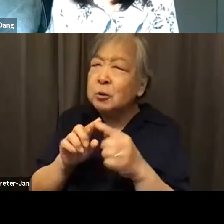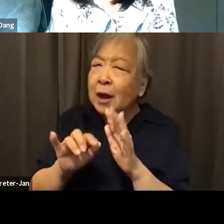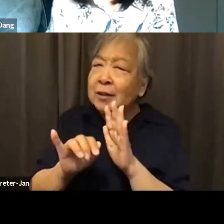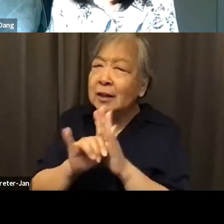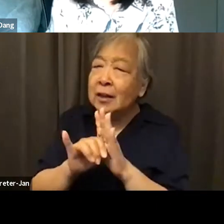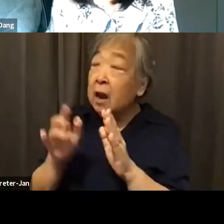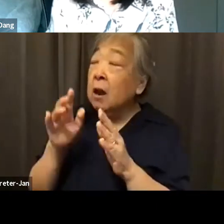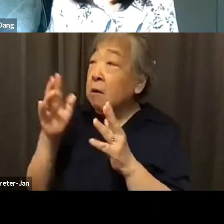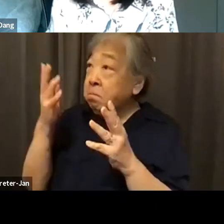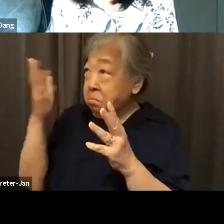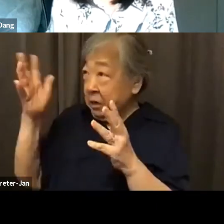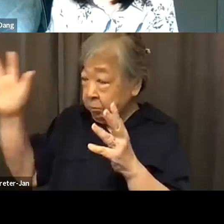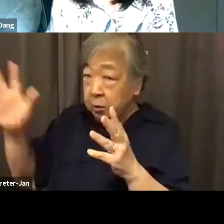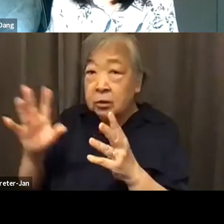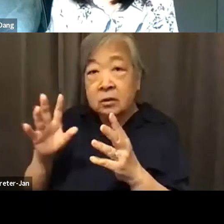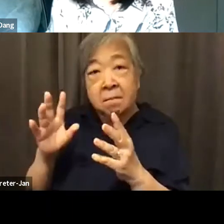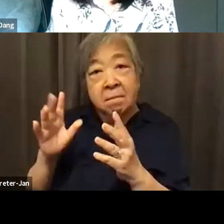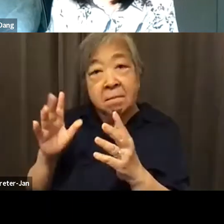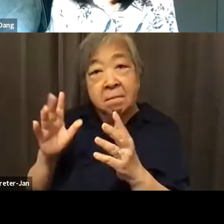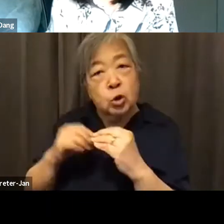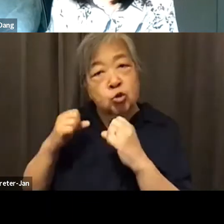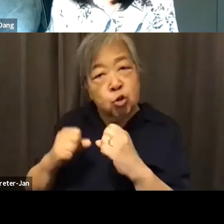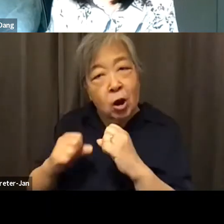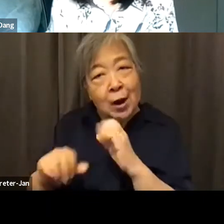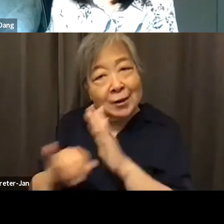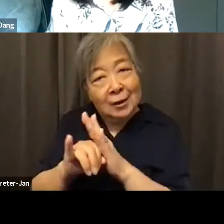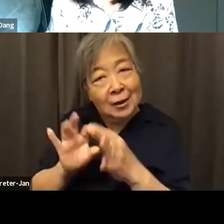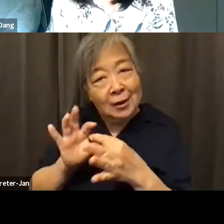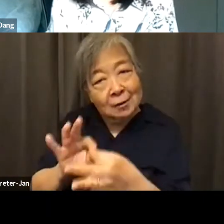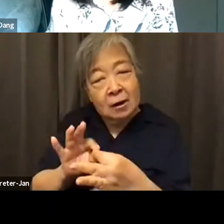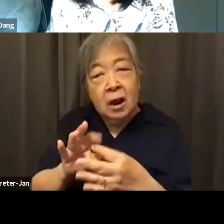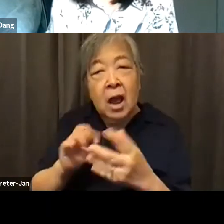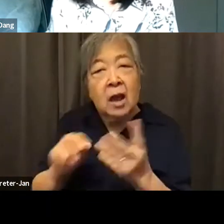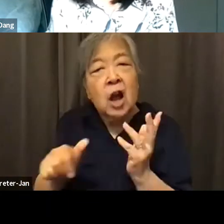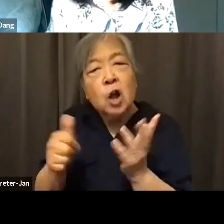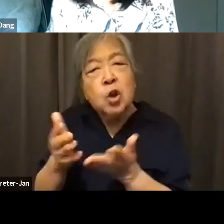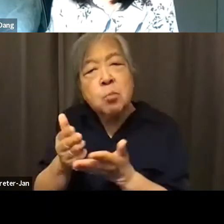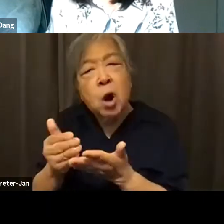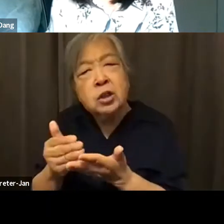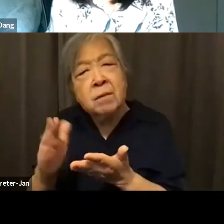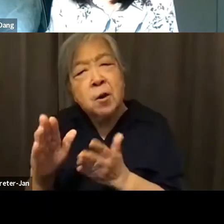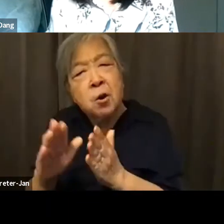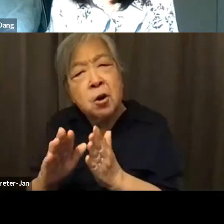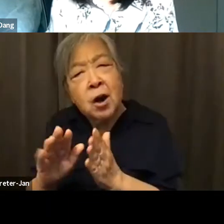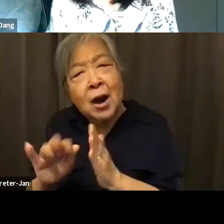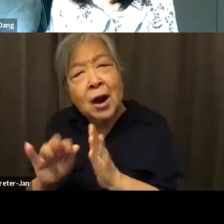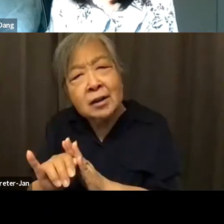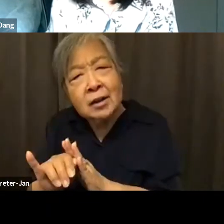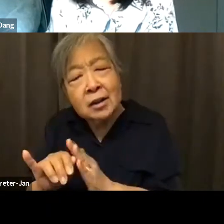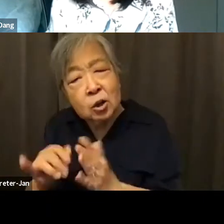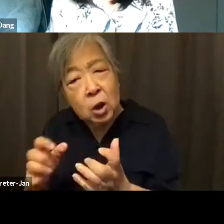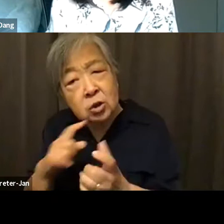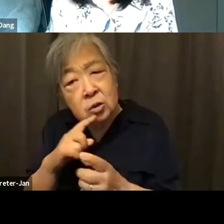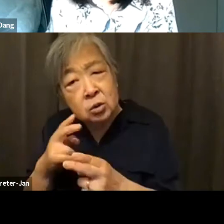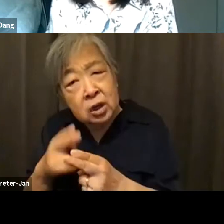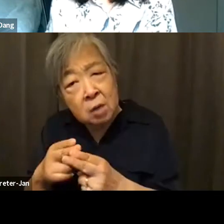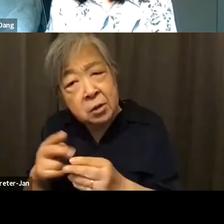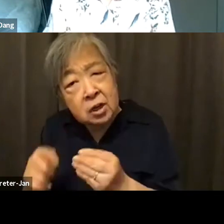And also, if there are other aspects of your identity, too, that you want to comment on,